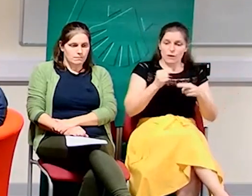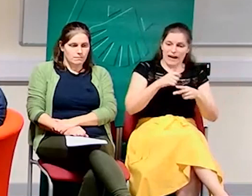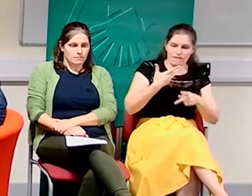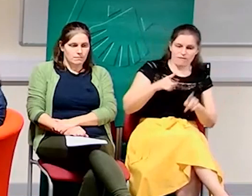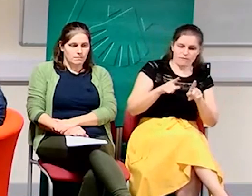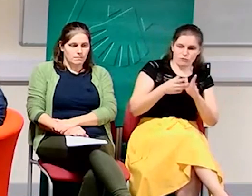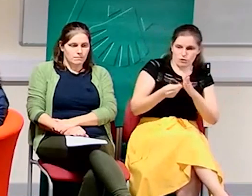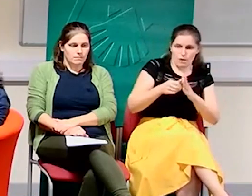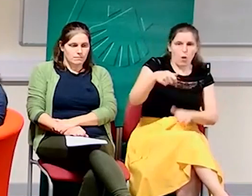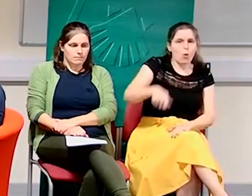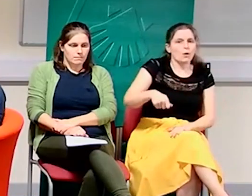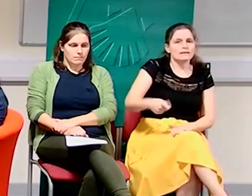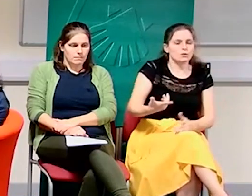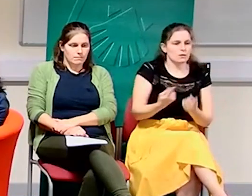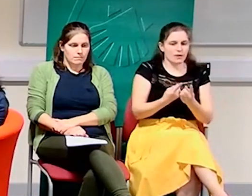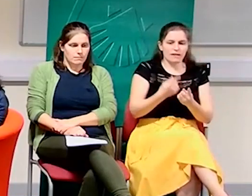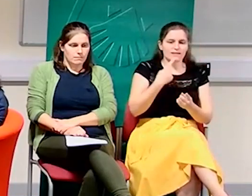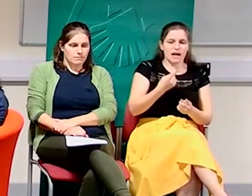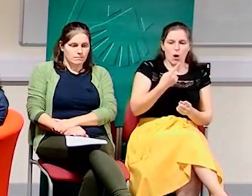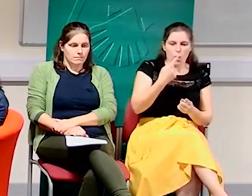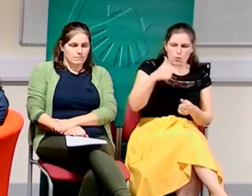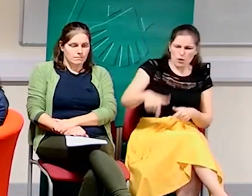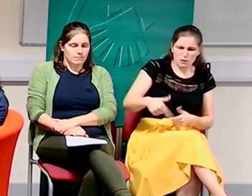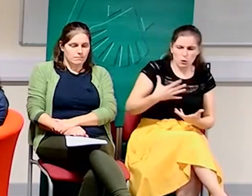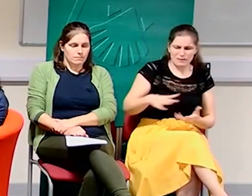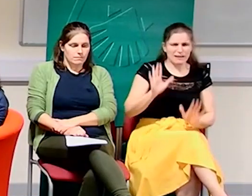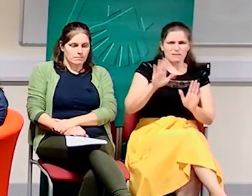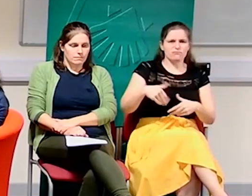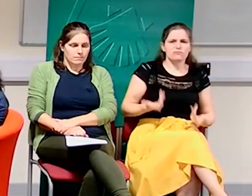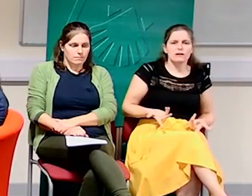just say to you you're too young to struggle with that because they have the misconceptions around